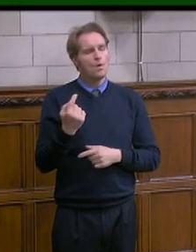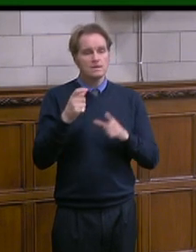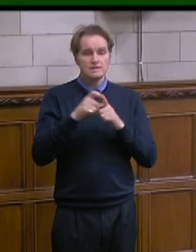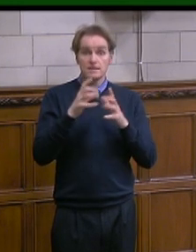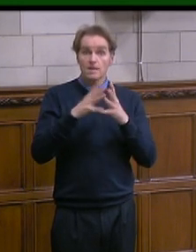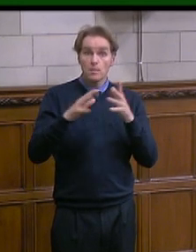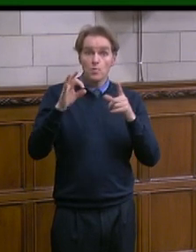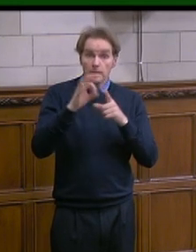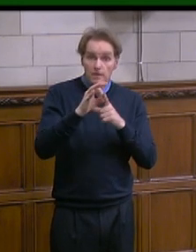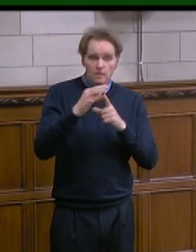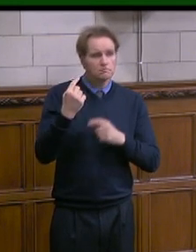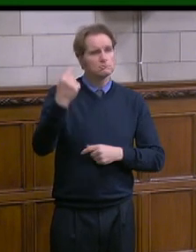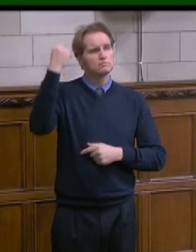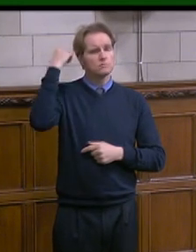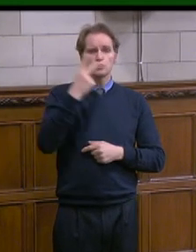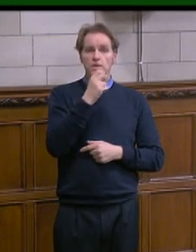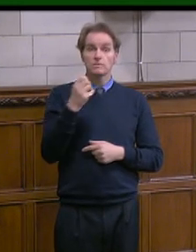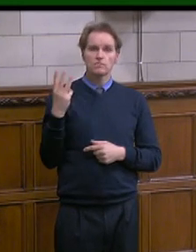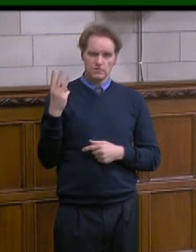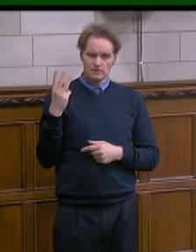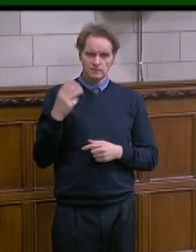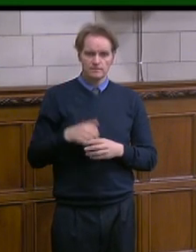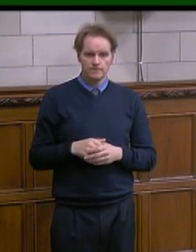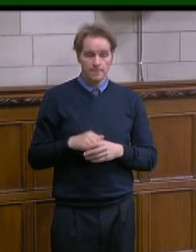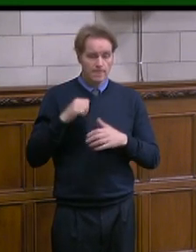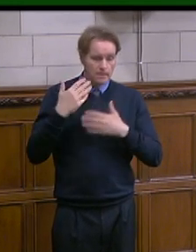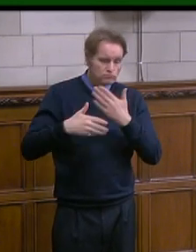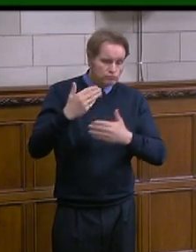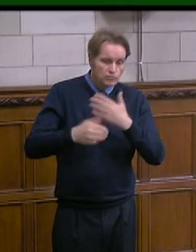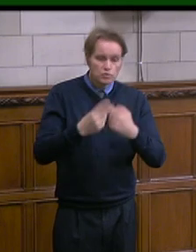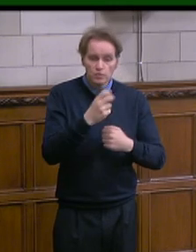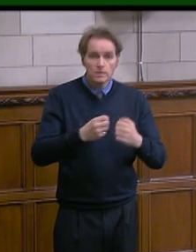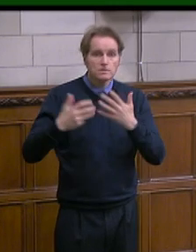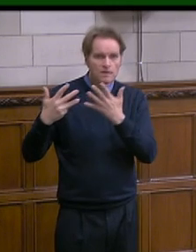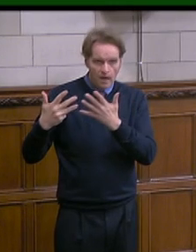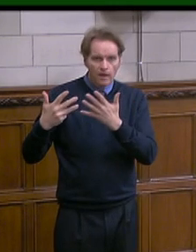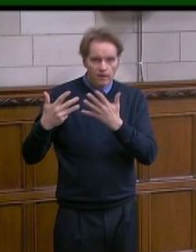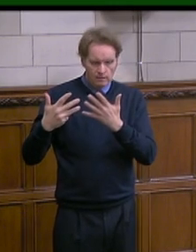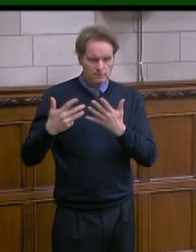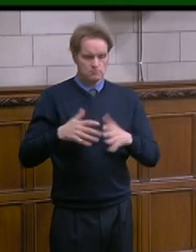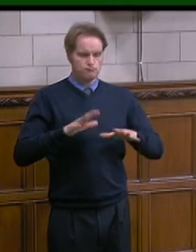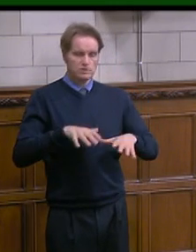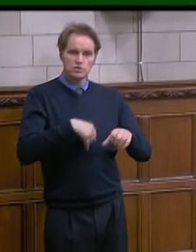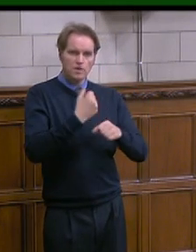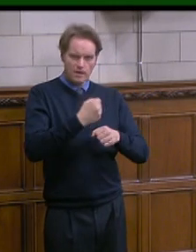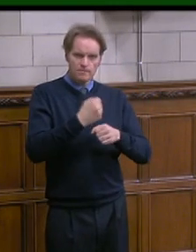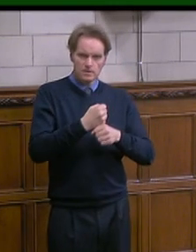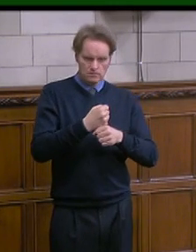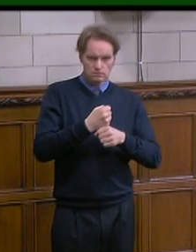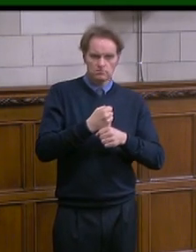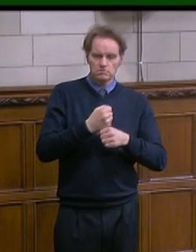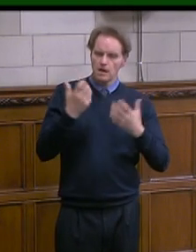In 2009 the UK Government ratified the UN convention on the rights of persons with disabilities,